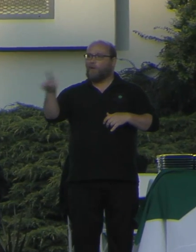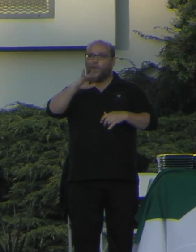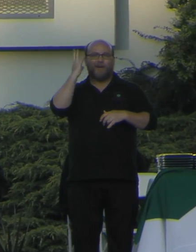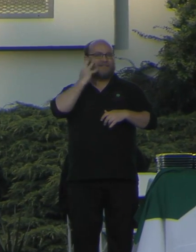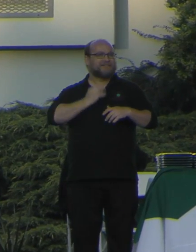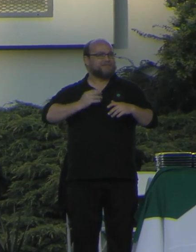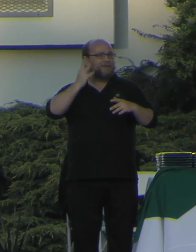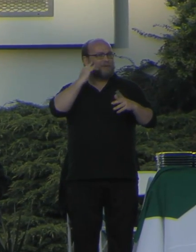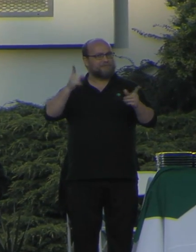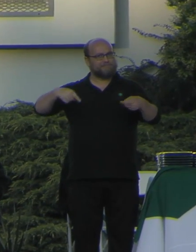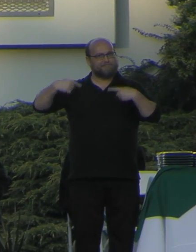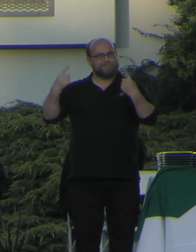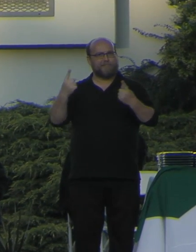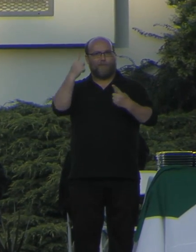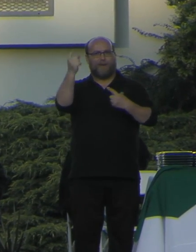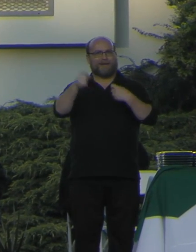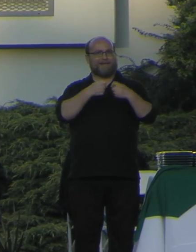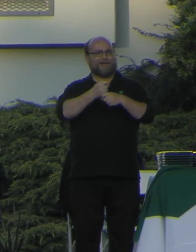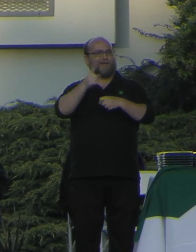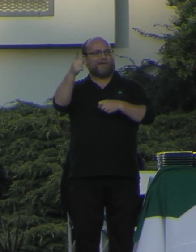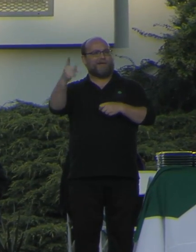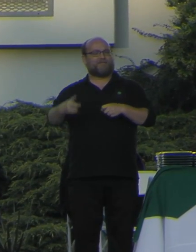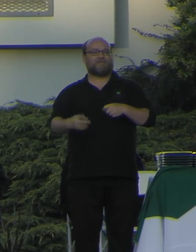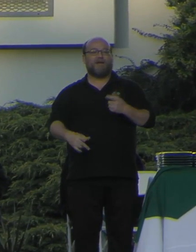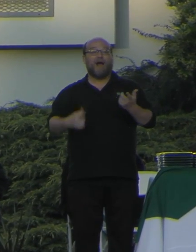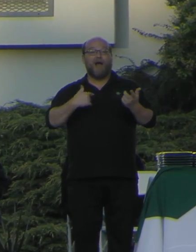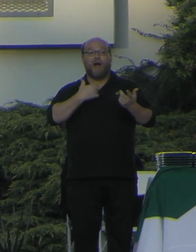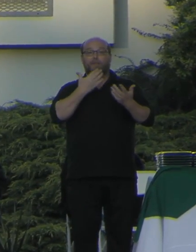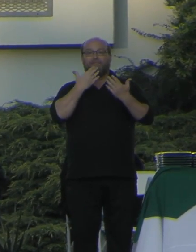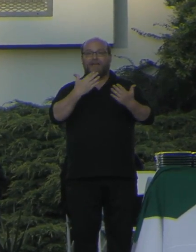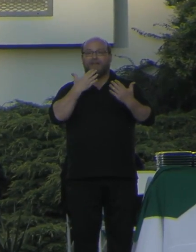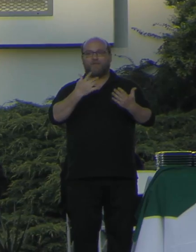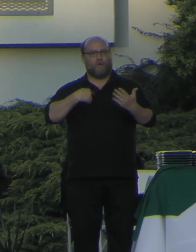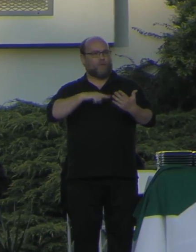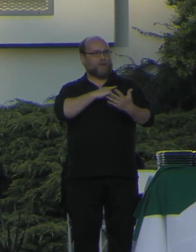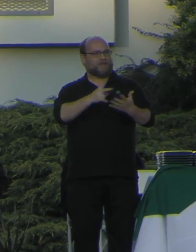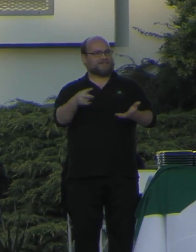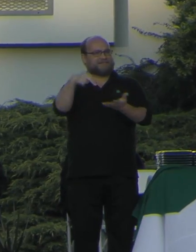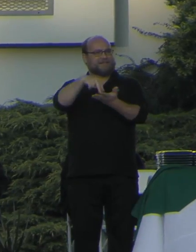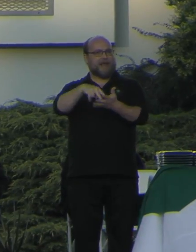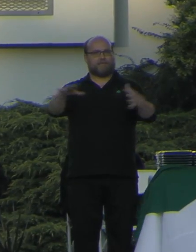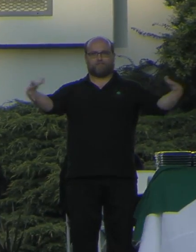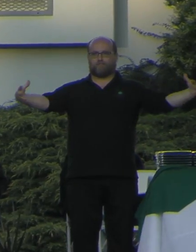and a half I'm so thankful that we're able to stand here and be here together to celebrate you.